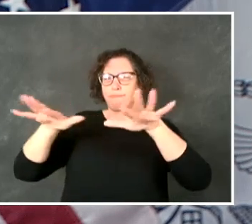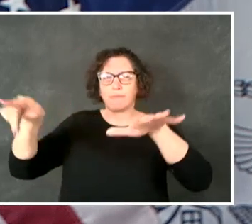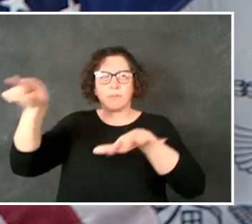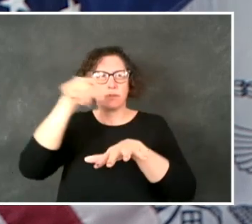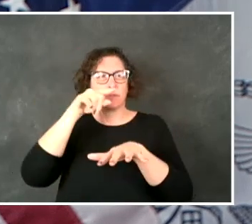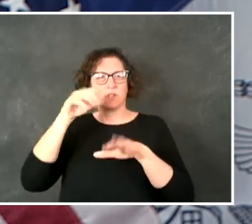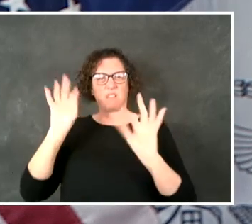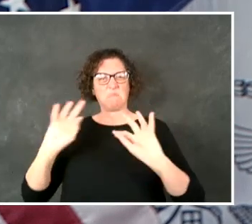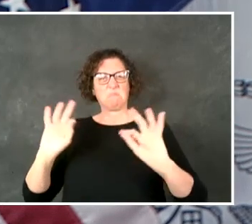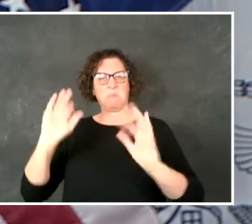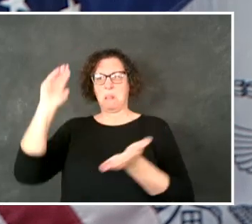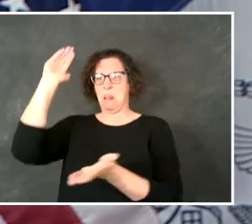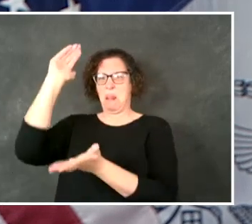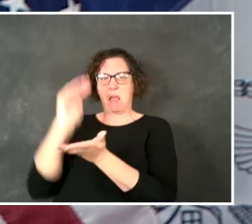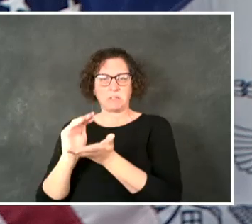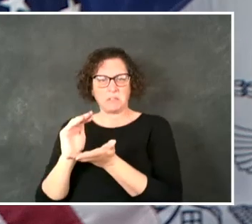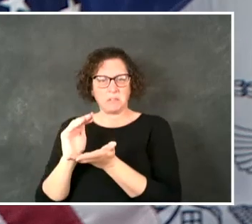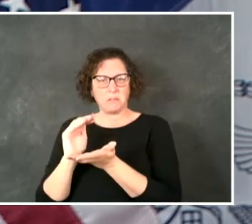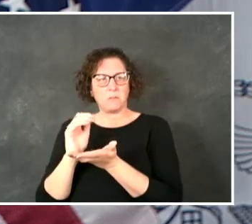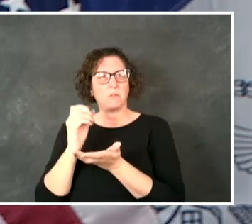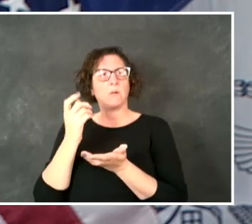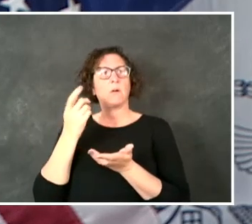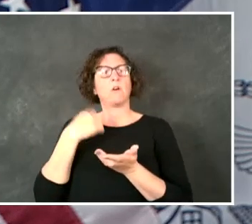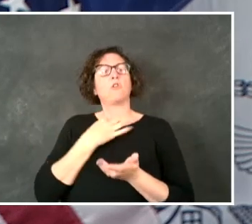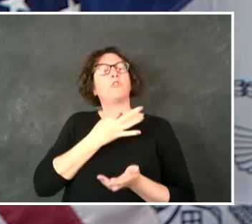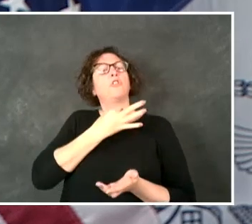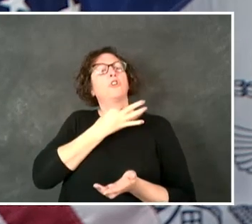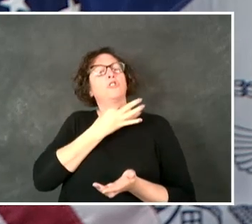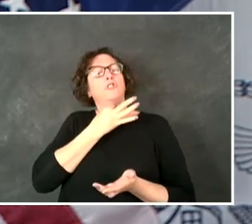OF ATTH, ARE YOU CONSIRIDENG